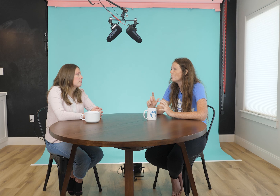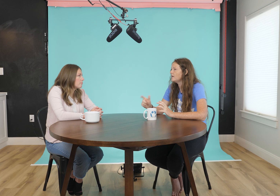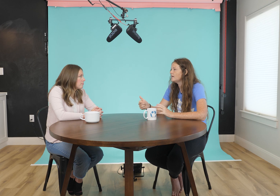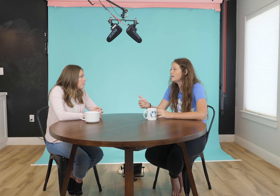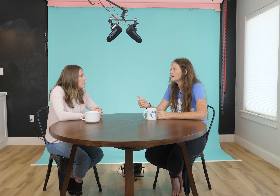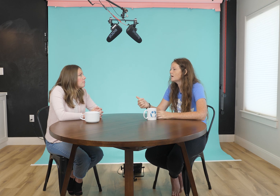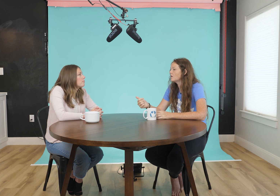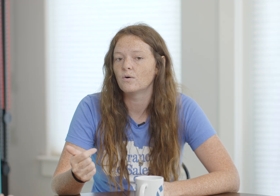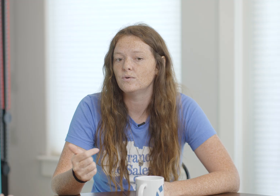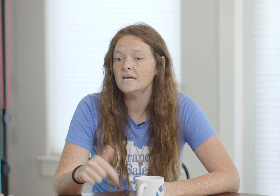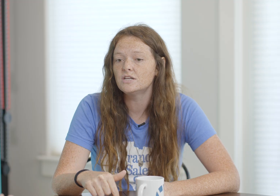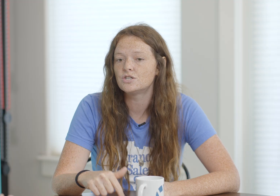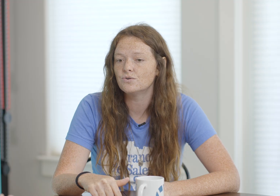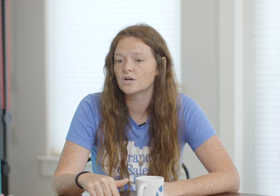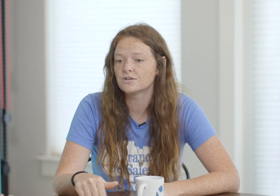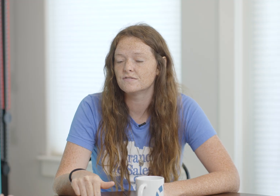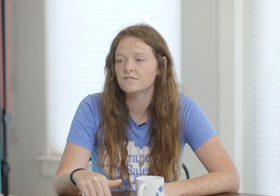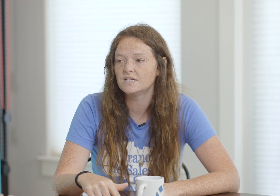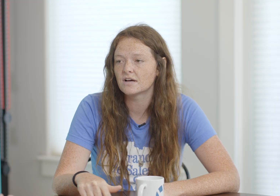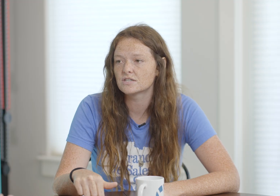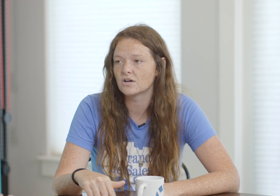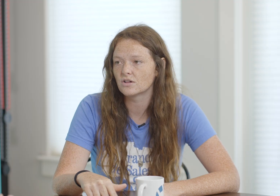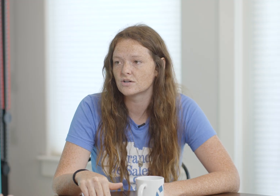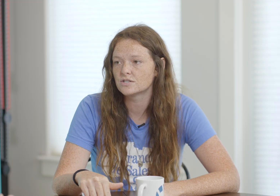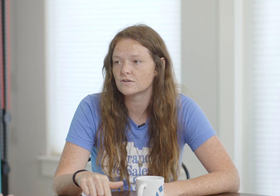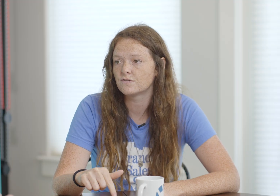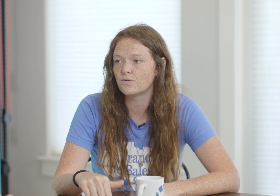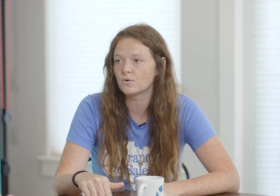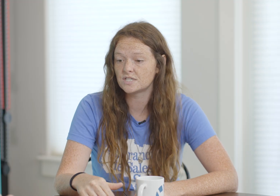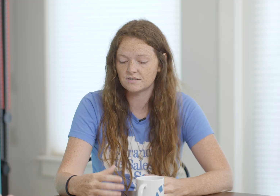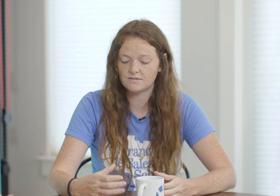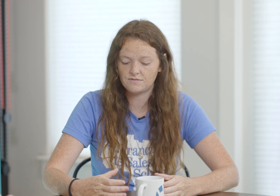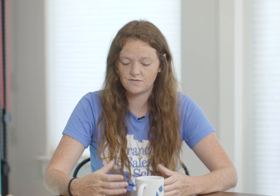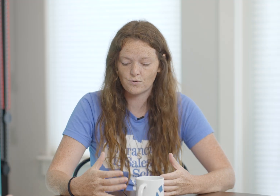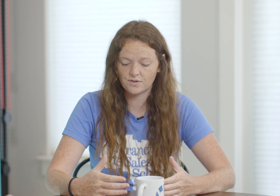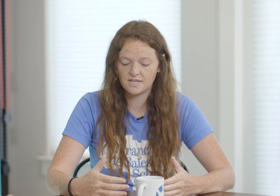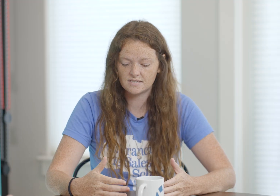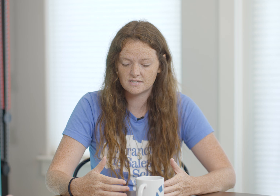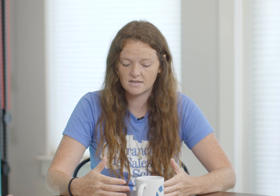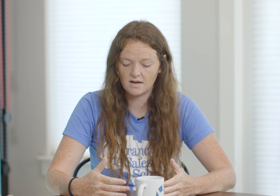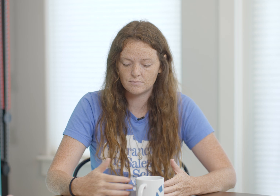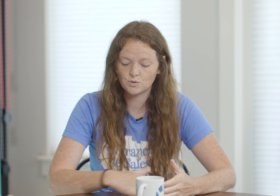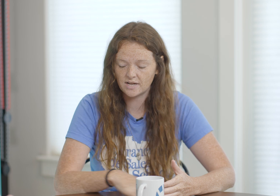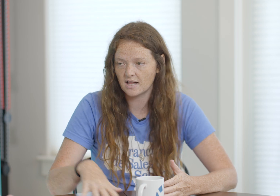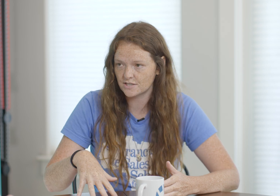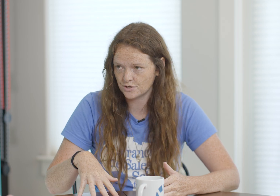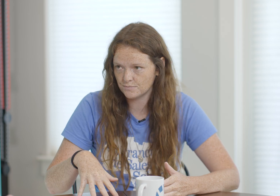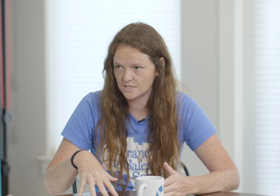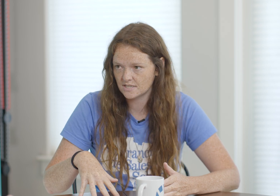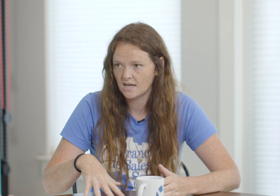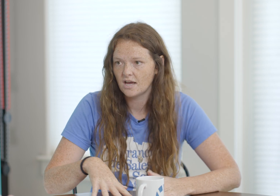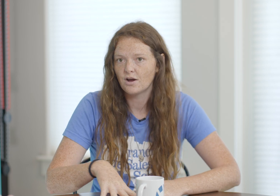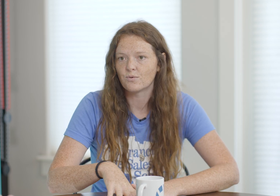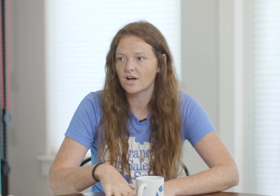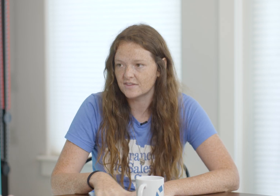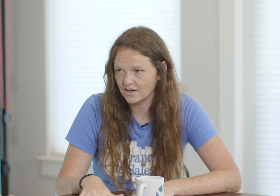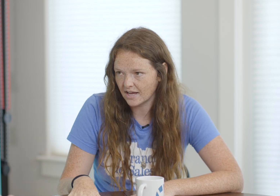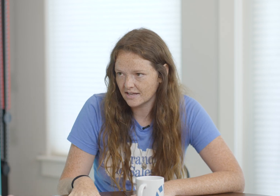We need $250,000 for two for these 20 classrooms. Yes, we're not there yet.